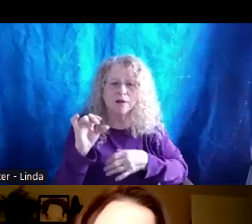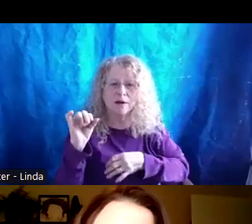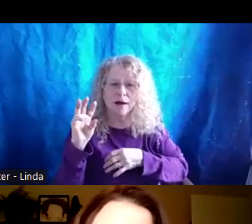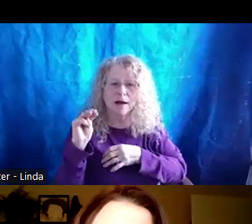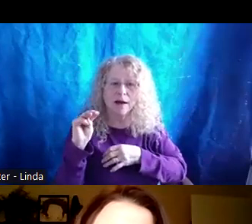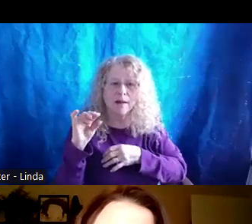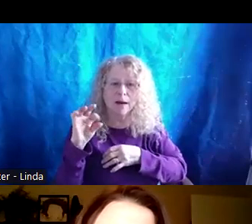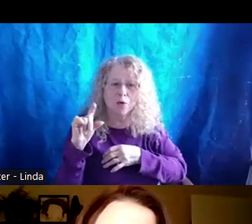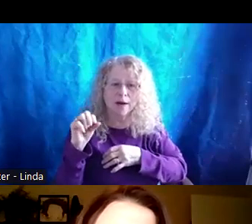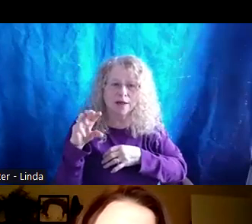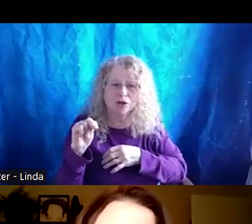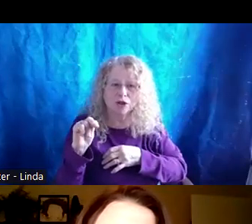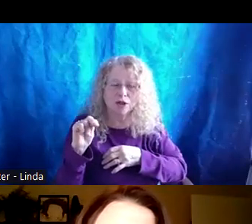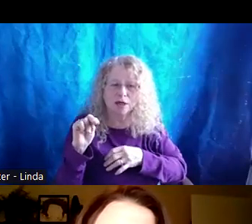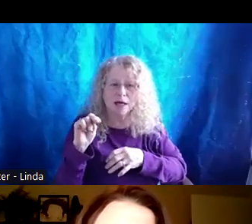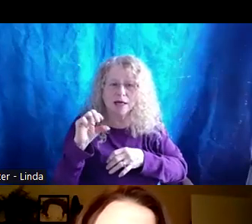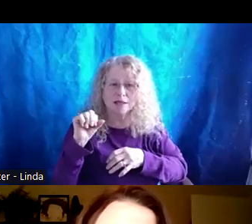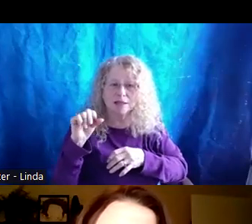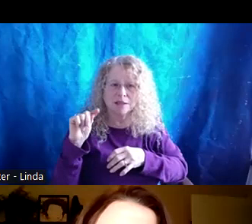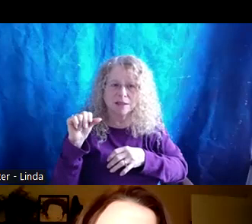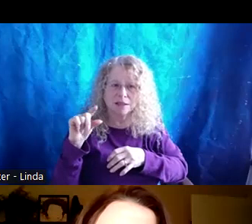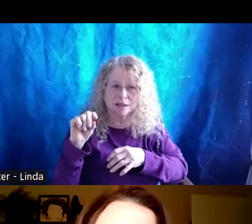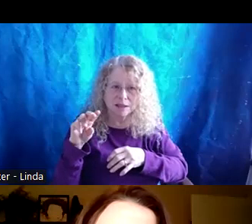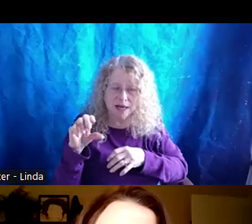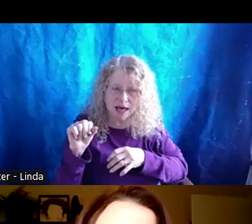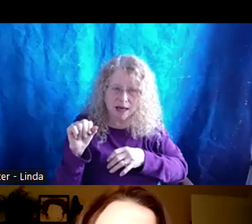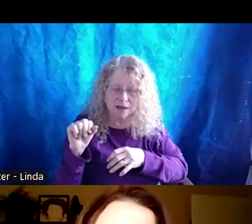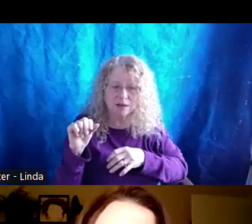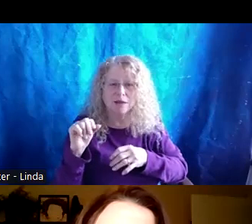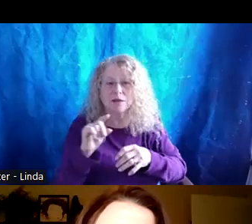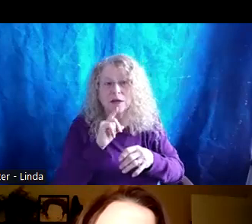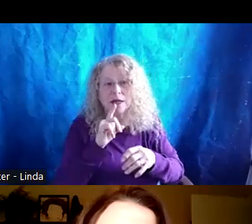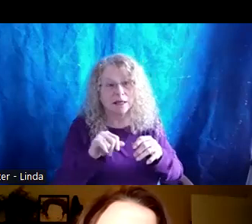SO THAT IS SOMETHING THAT IS REALLY EXCITING FOR THE PROGRAM.